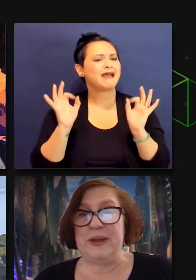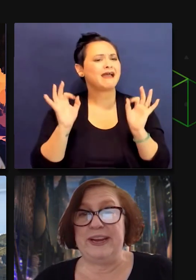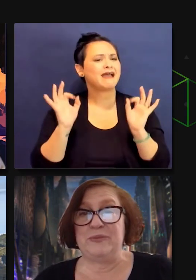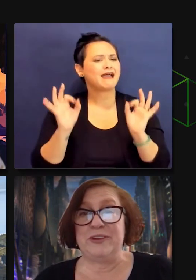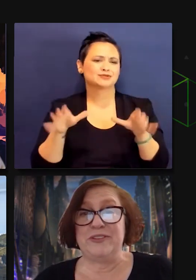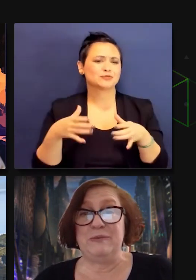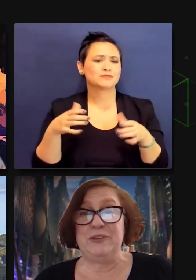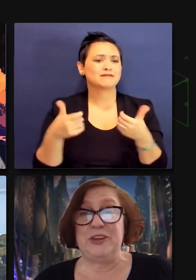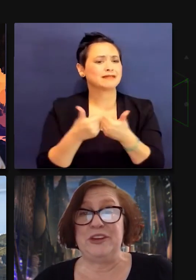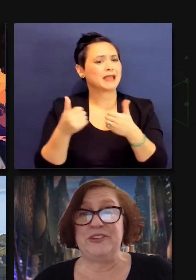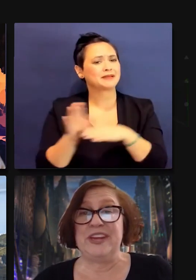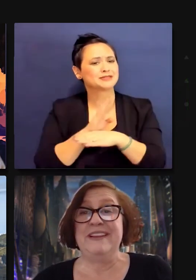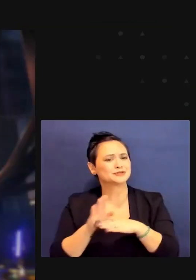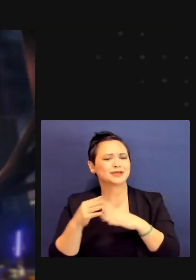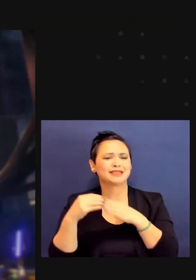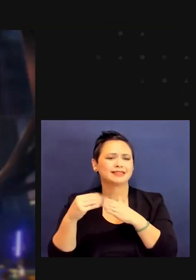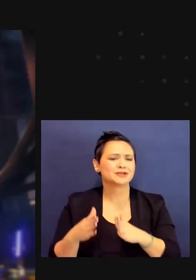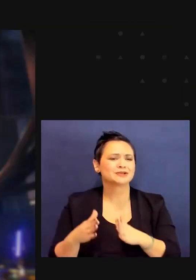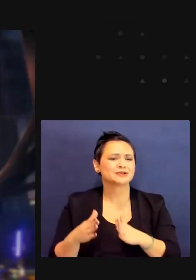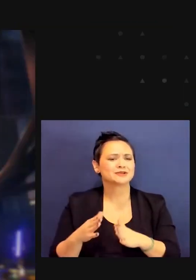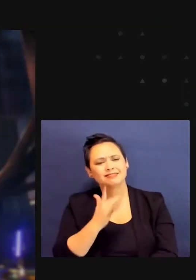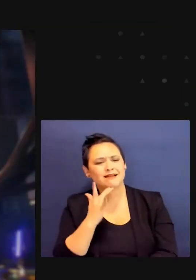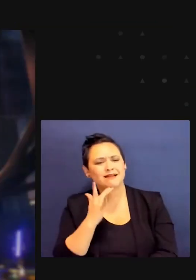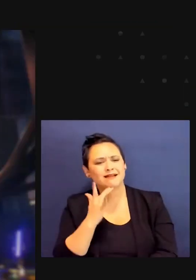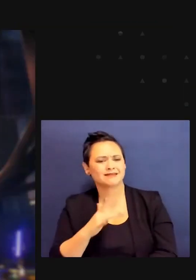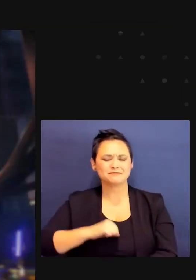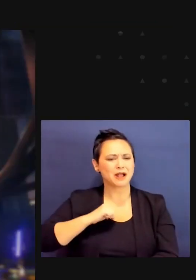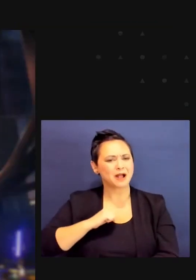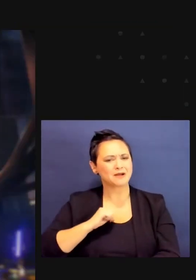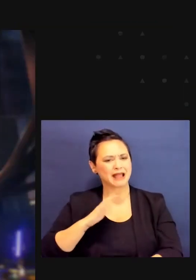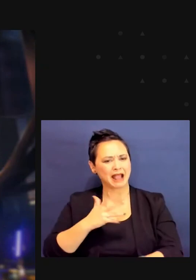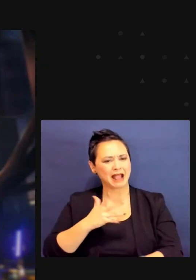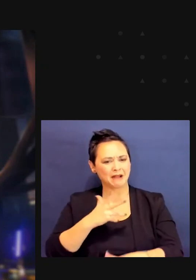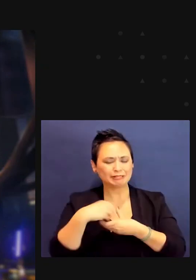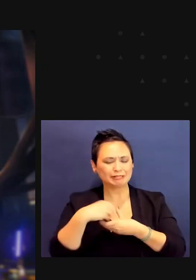at Xbox Game Studios. Thank you for joining our Game Developers Conference session.